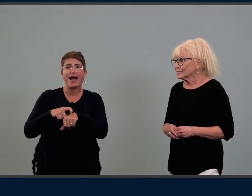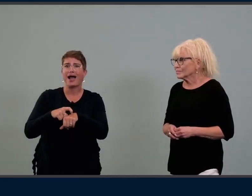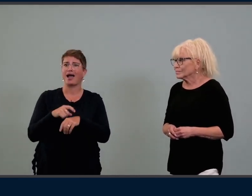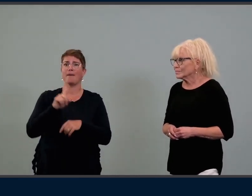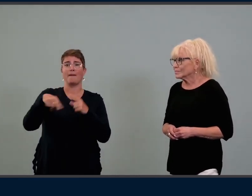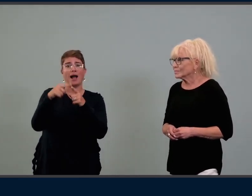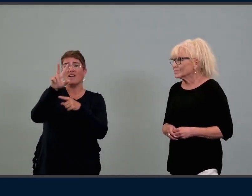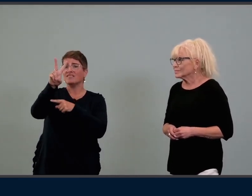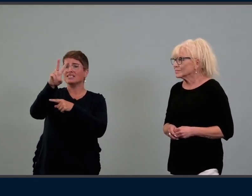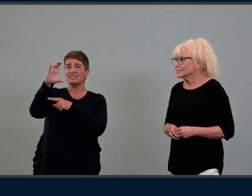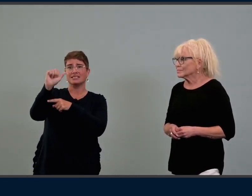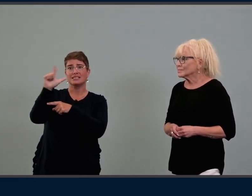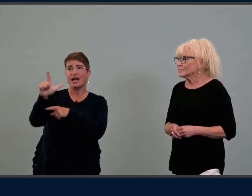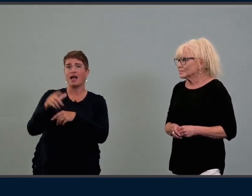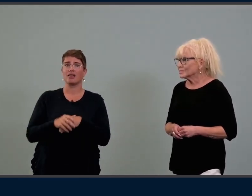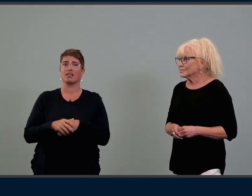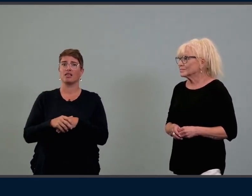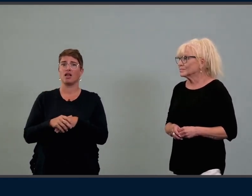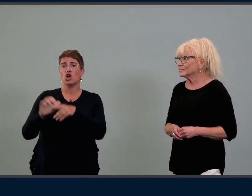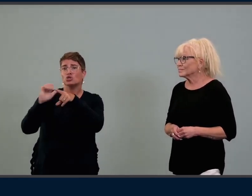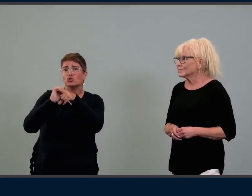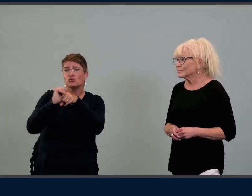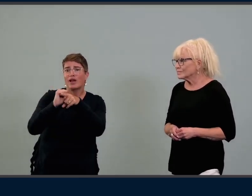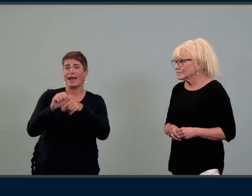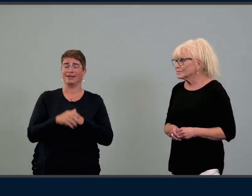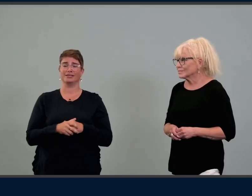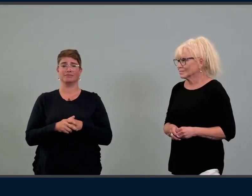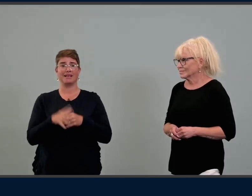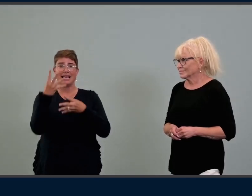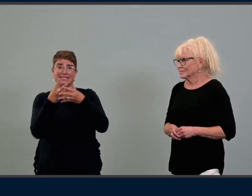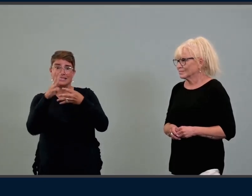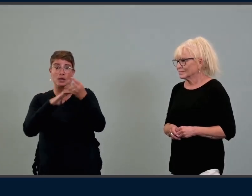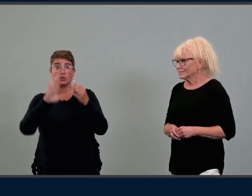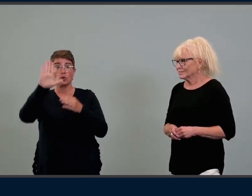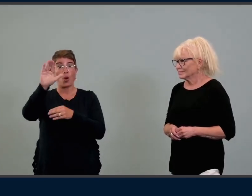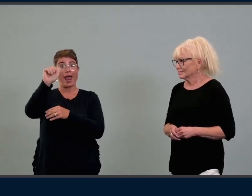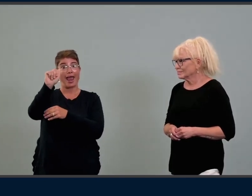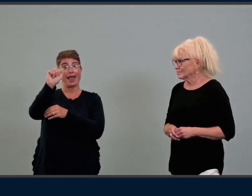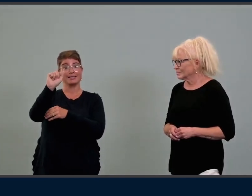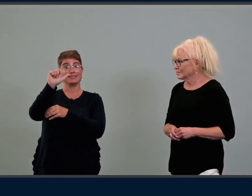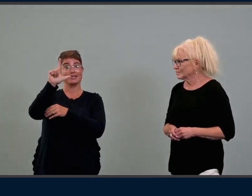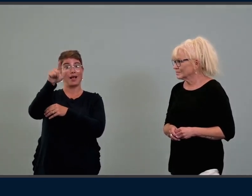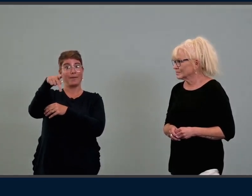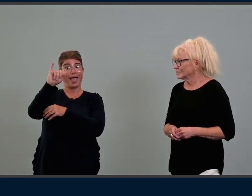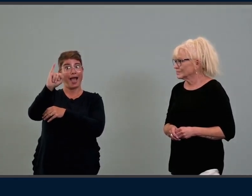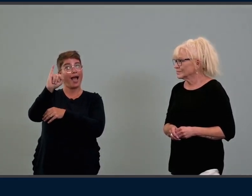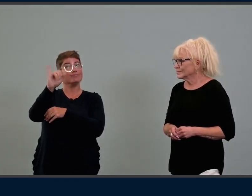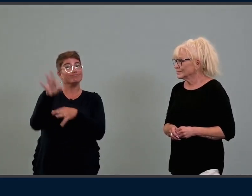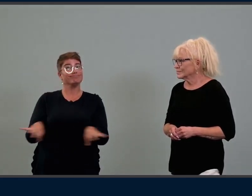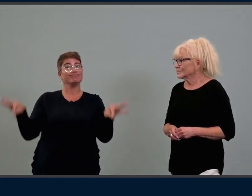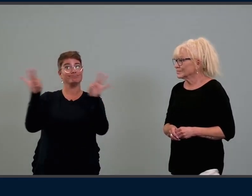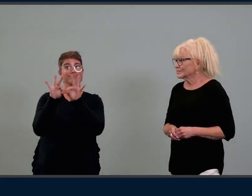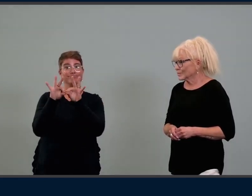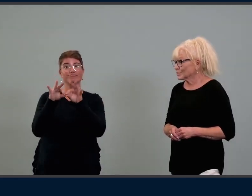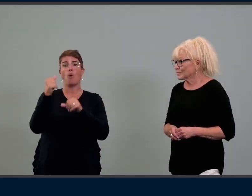out to us anytime you have questions about the VCSL, about training, about scheduling your ASLPI,